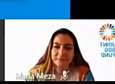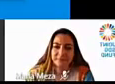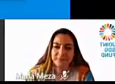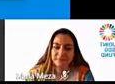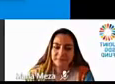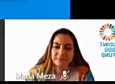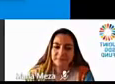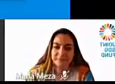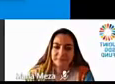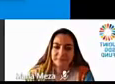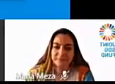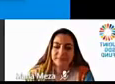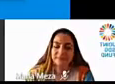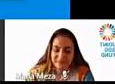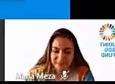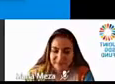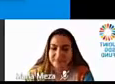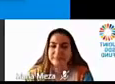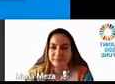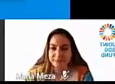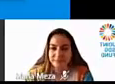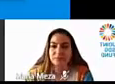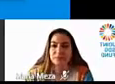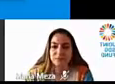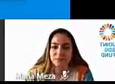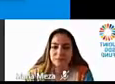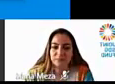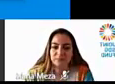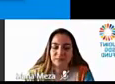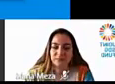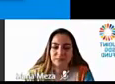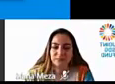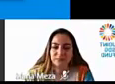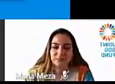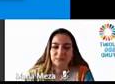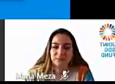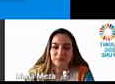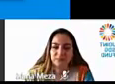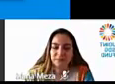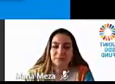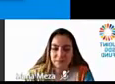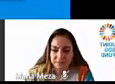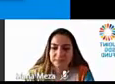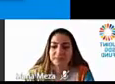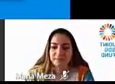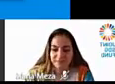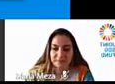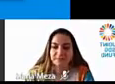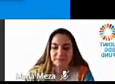for you so it is practically just one person doing Everything I have already tried to have